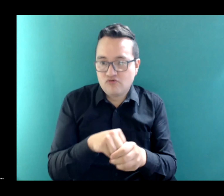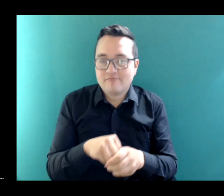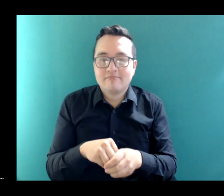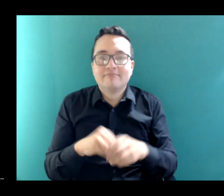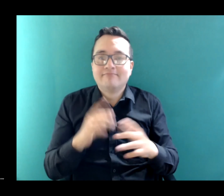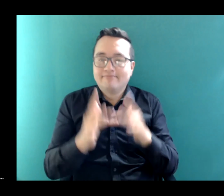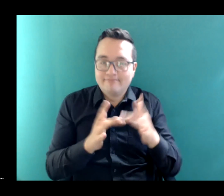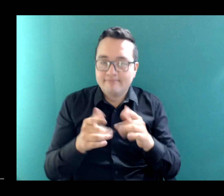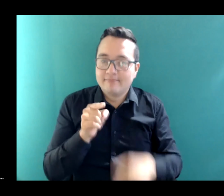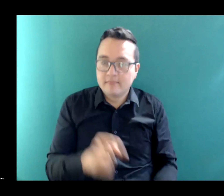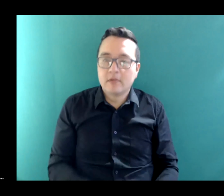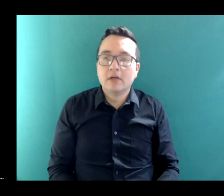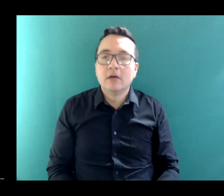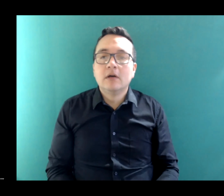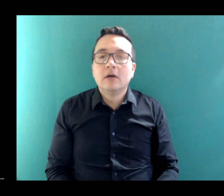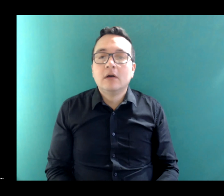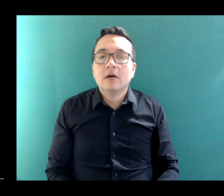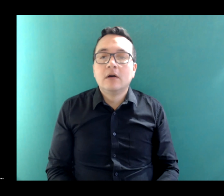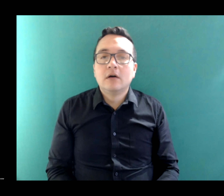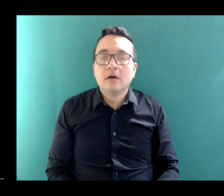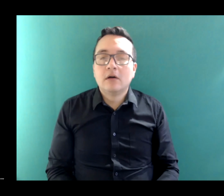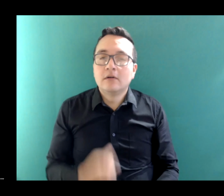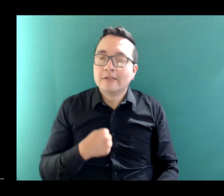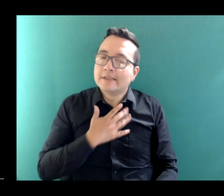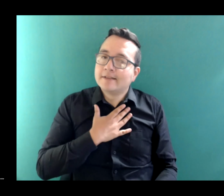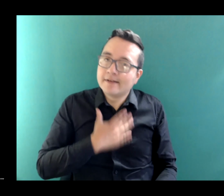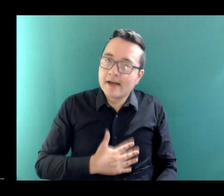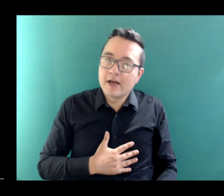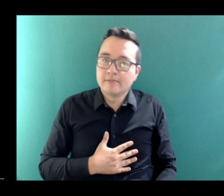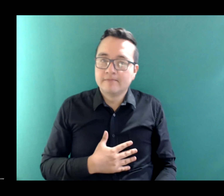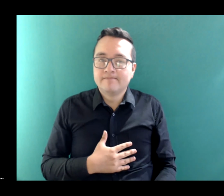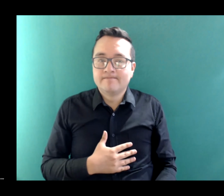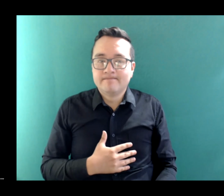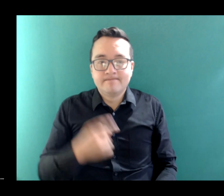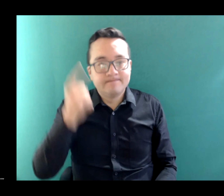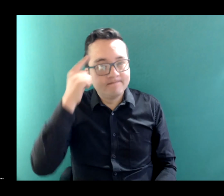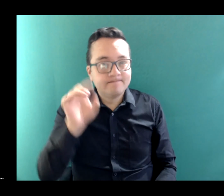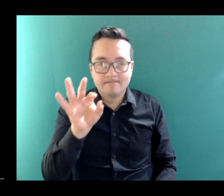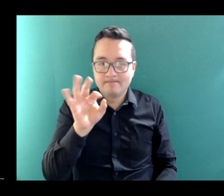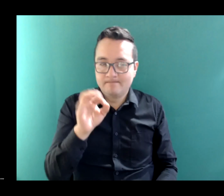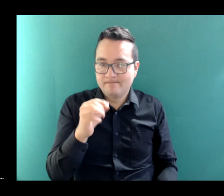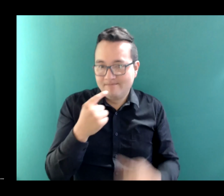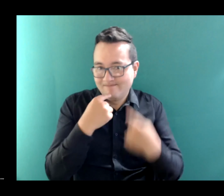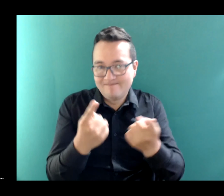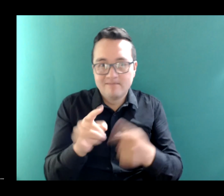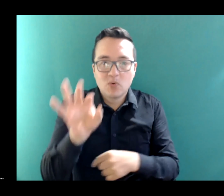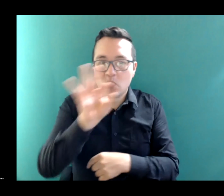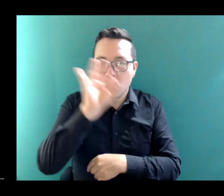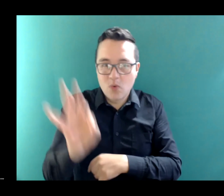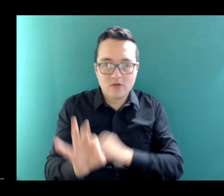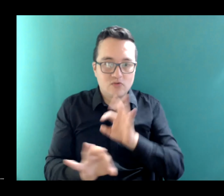I think we can collectively engage to drive the process of digital inclusion.